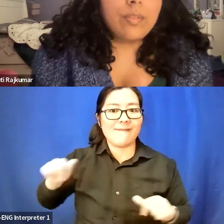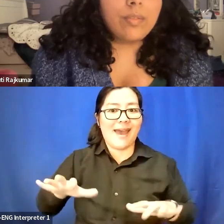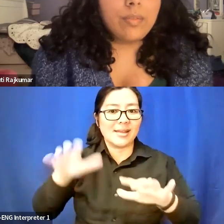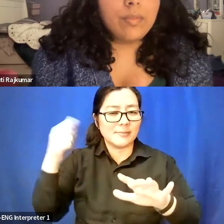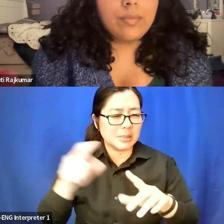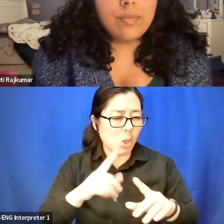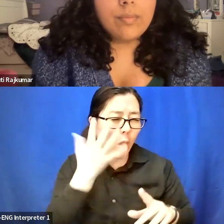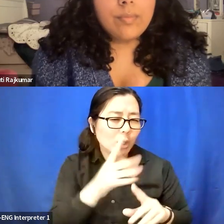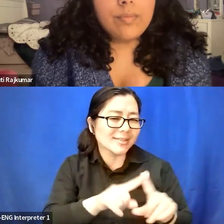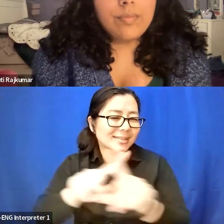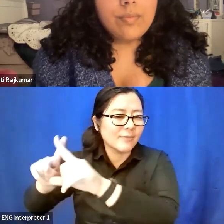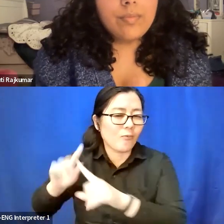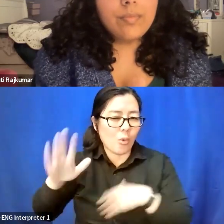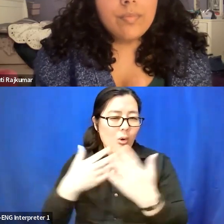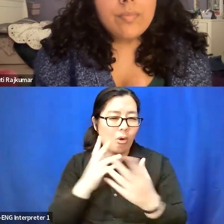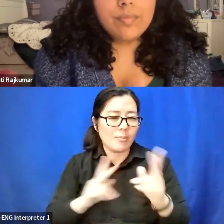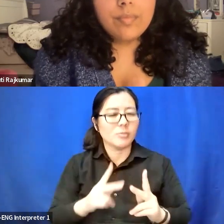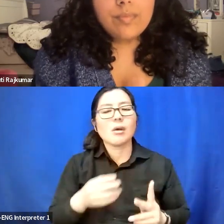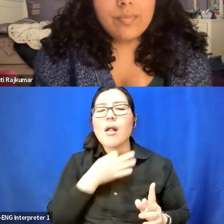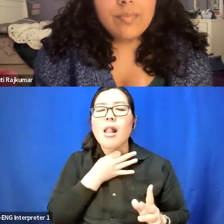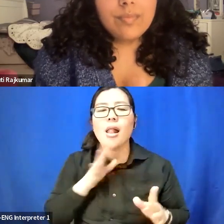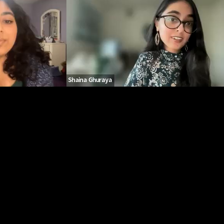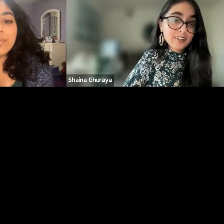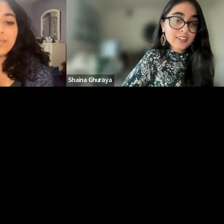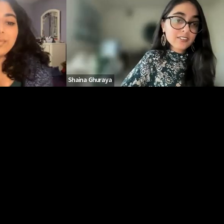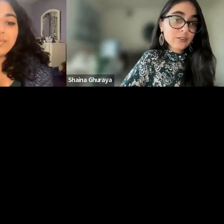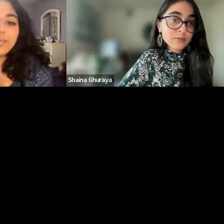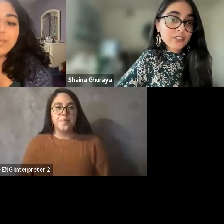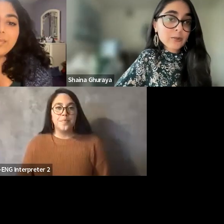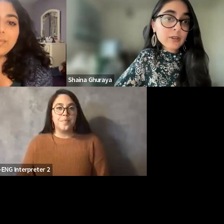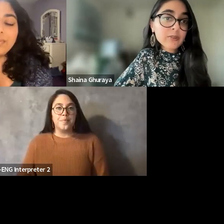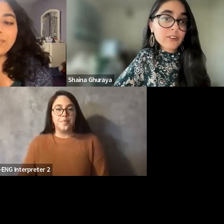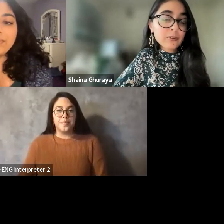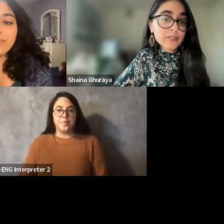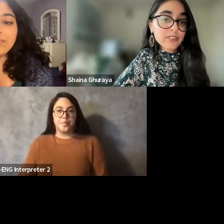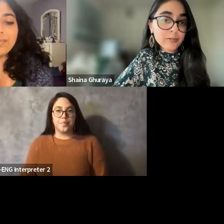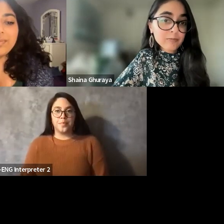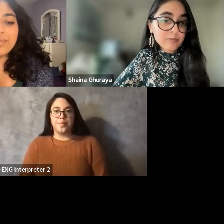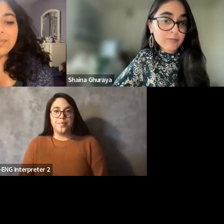I'd love to hear about both of your journeys. So, Melissa, why don't we start with you this time.